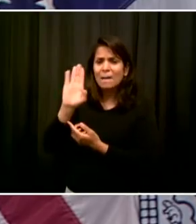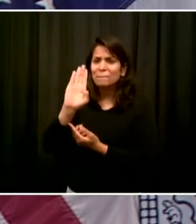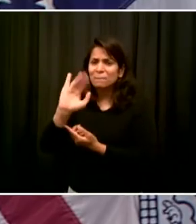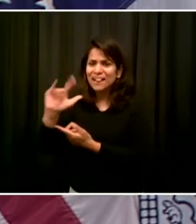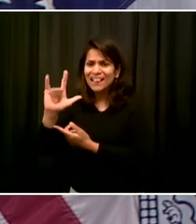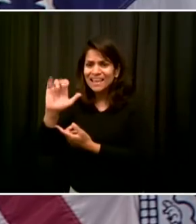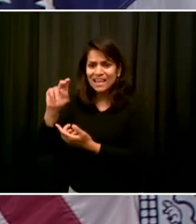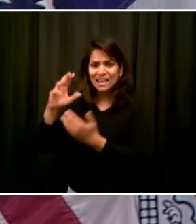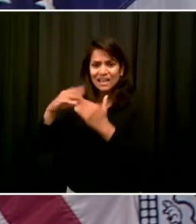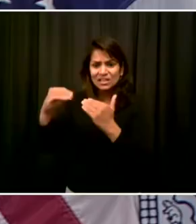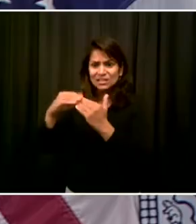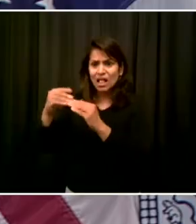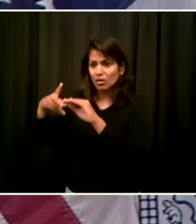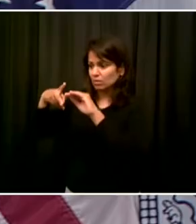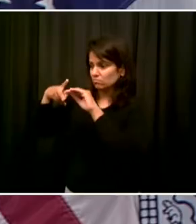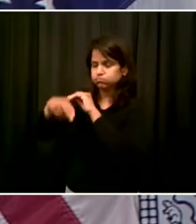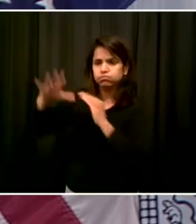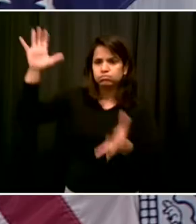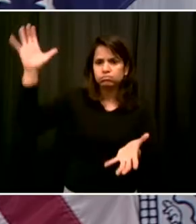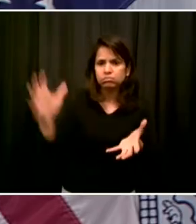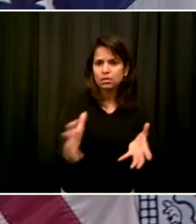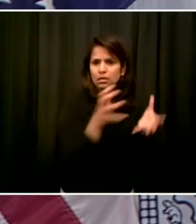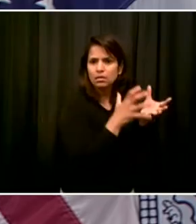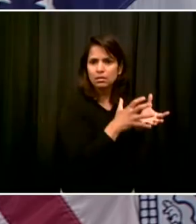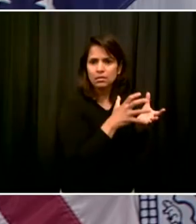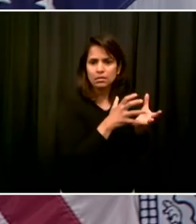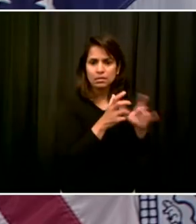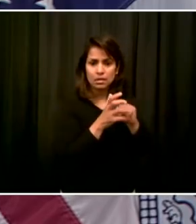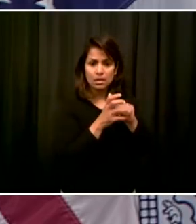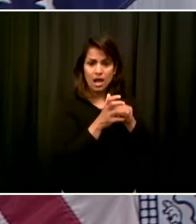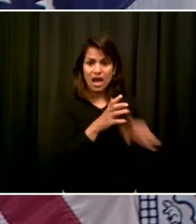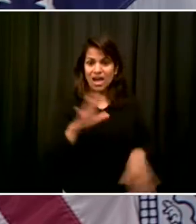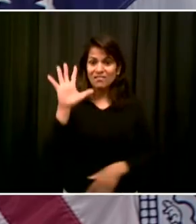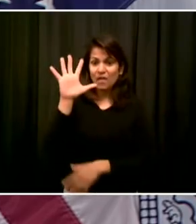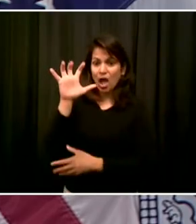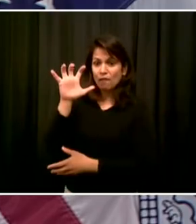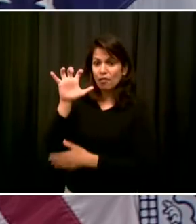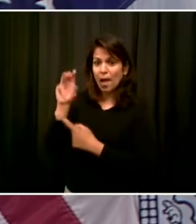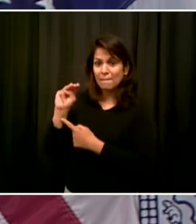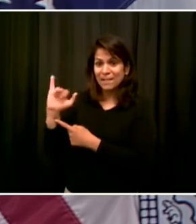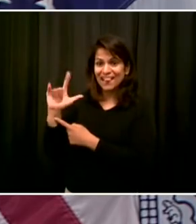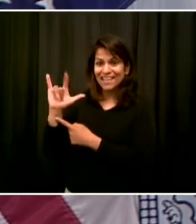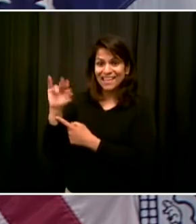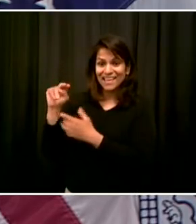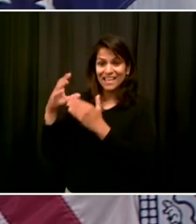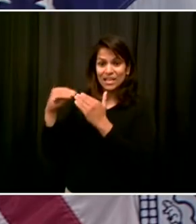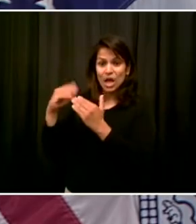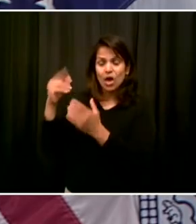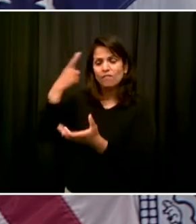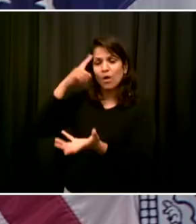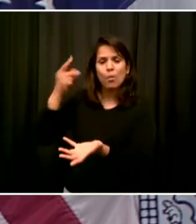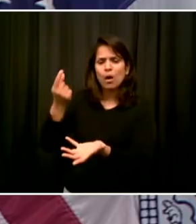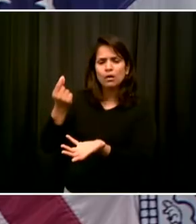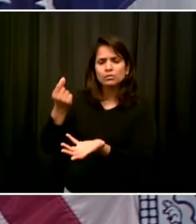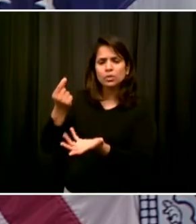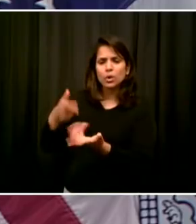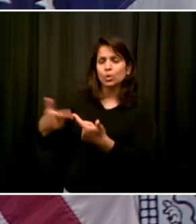WHEN IT IS ACTUALLY 1.5 BILLION DOLLARS. THE IMPACT ON PEOPLE WILL BE PROFOUND. THAT HALF-